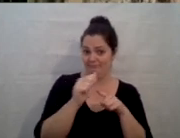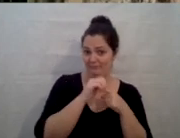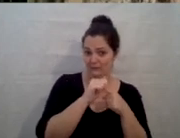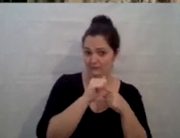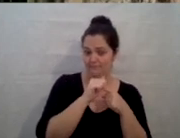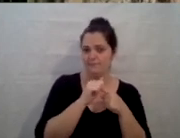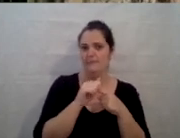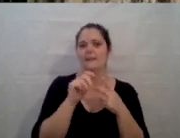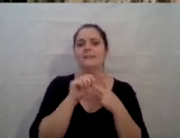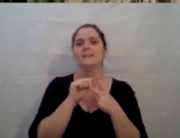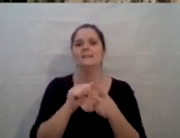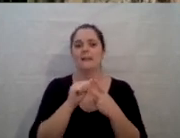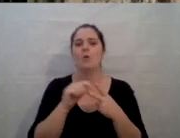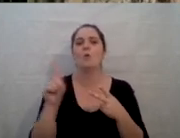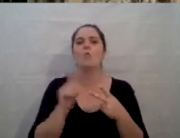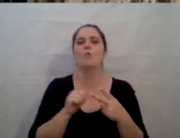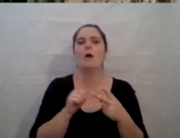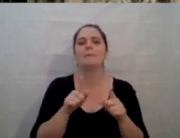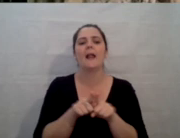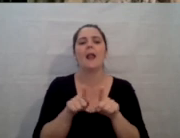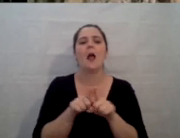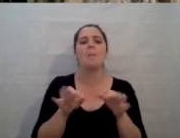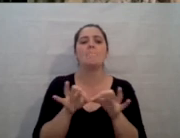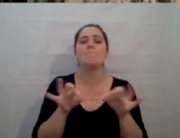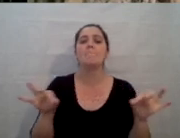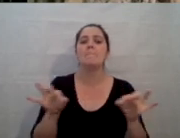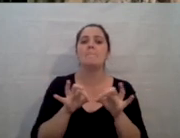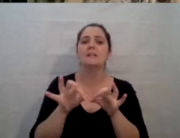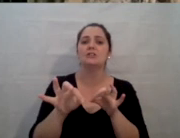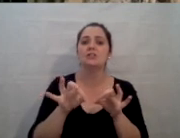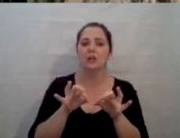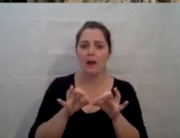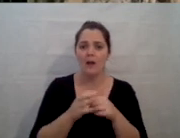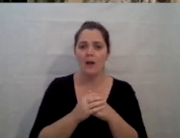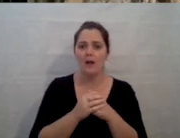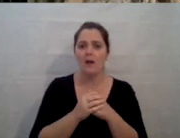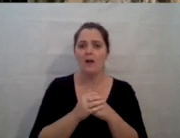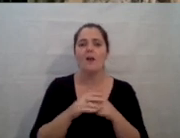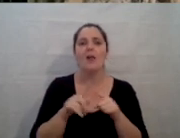The second thing I'm sighting for is measurements and comparisons, so you've probably all seen the cliché